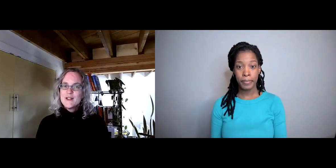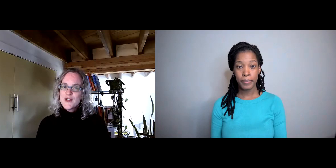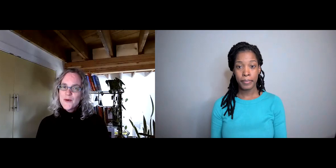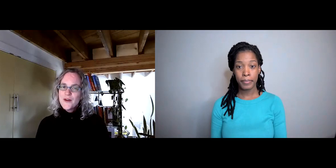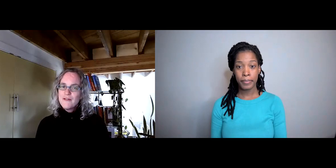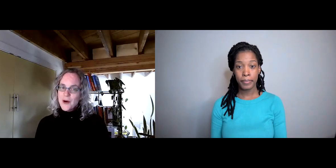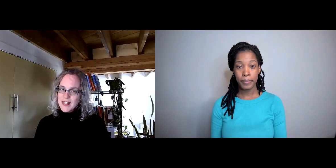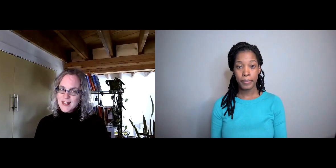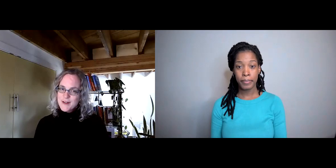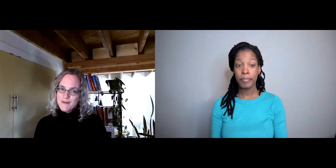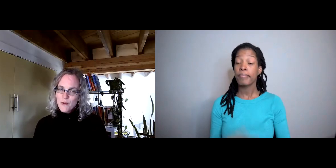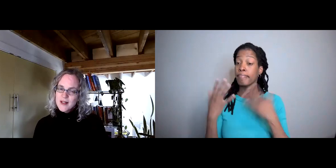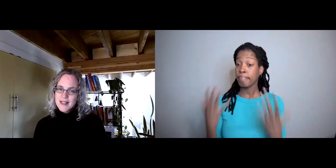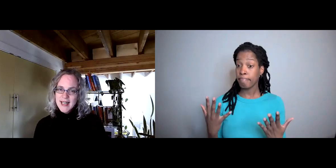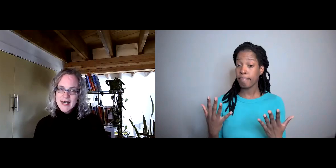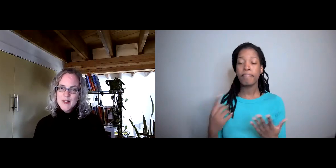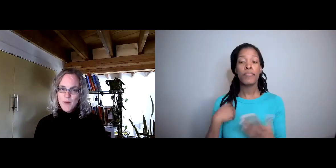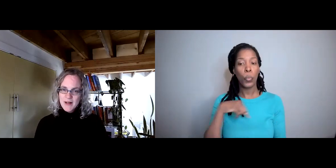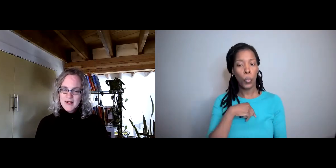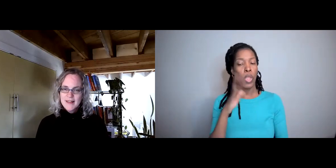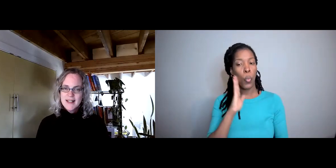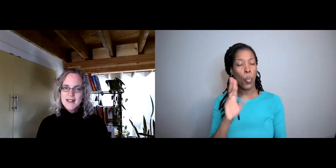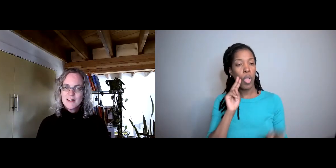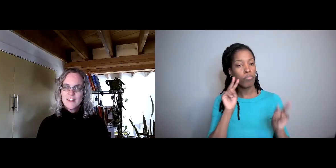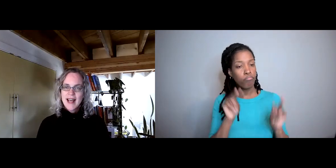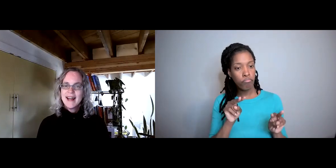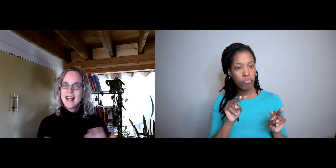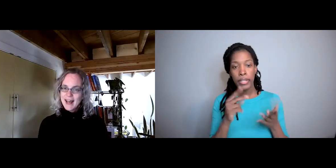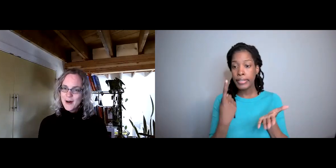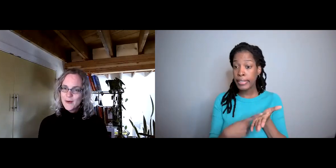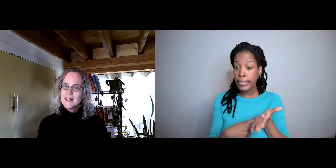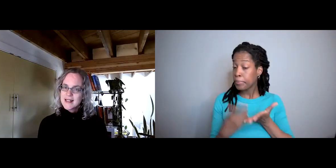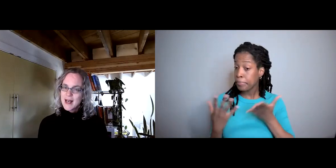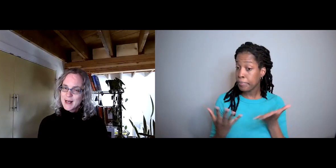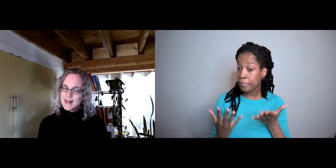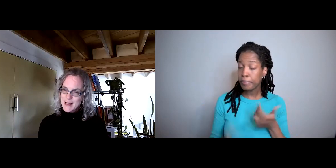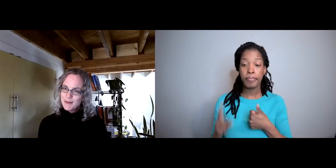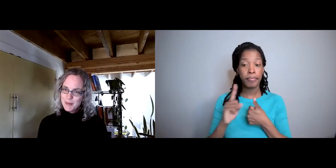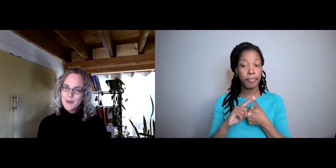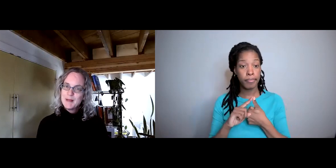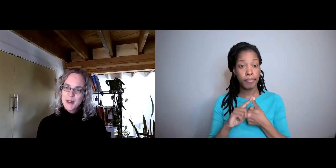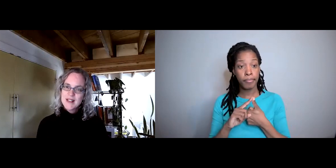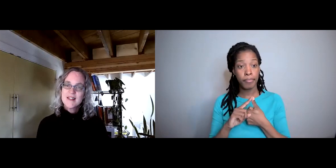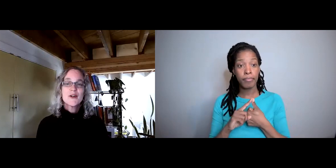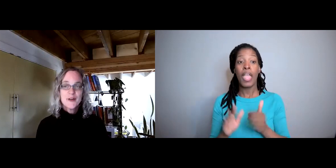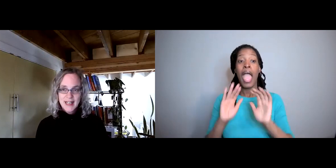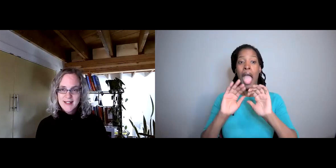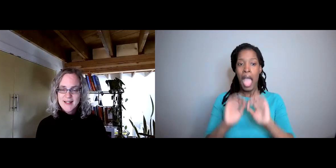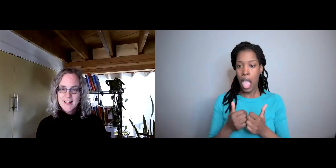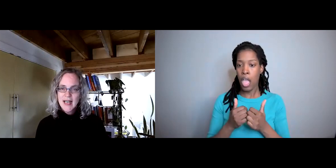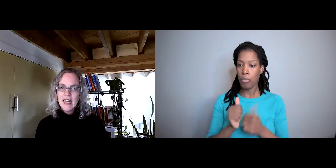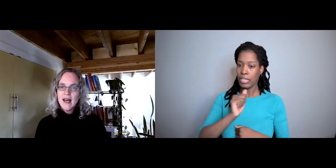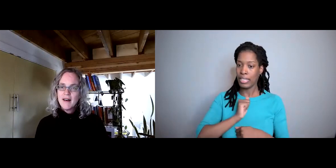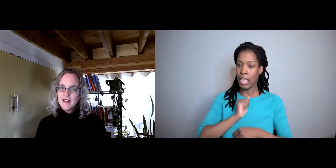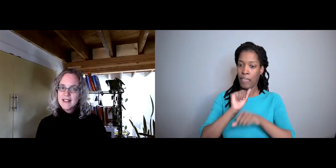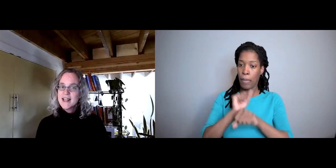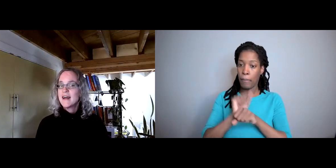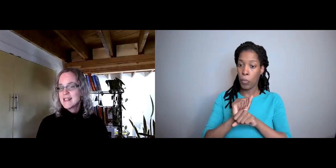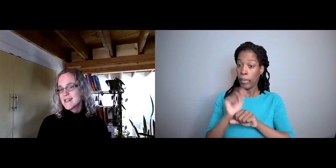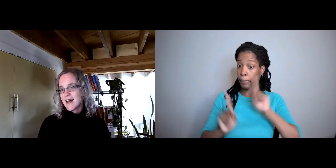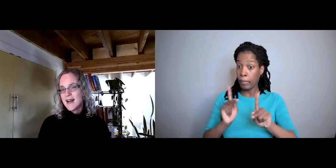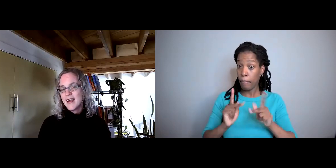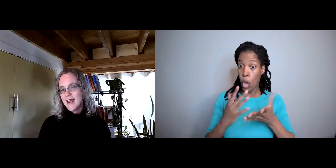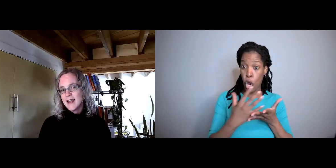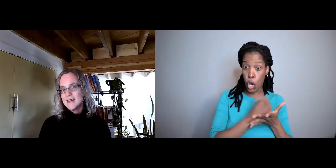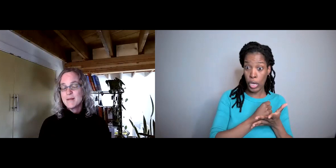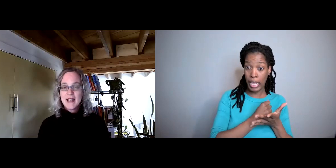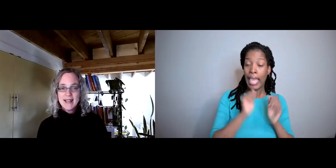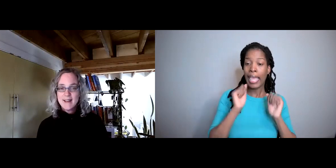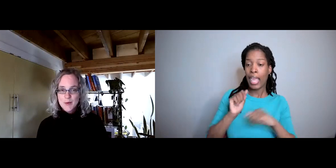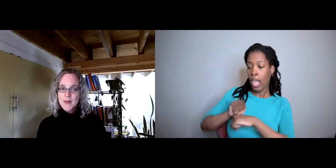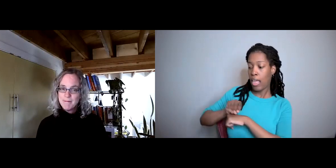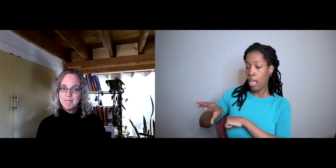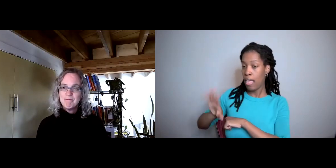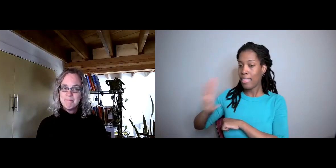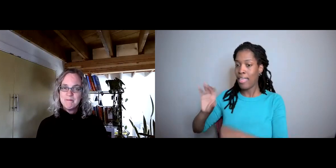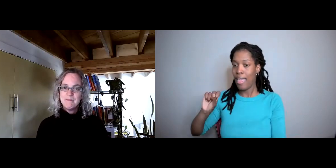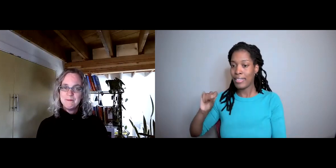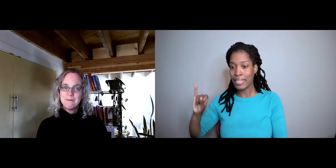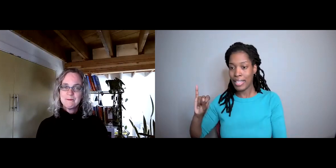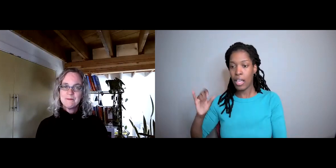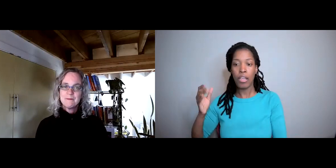So the focus for today's webinar is to look at how a self-employed persons earnings affect their SSI and the Medicaid that comes with it.